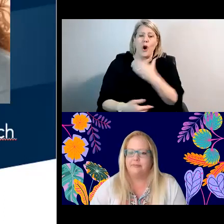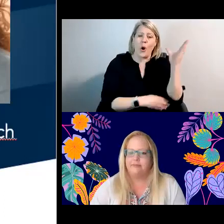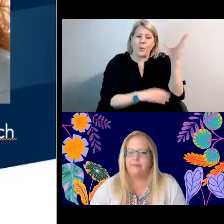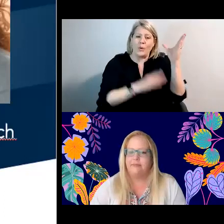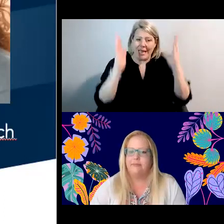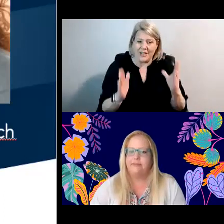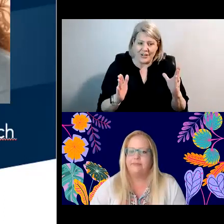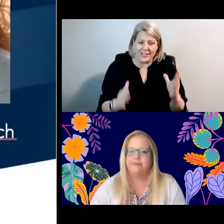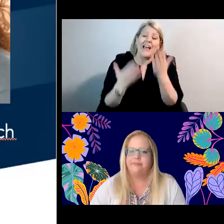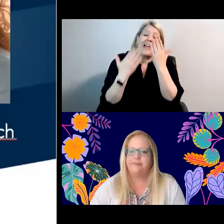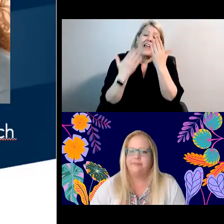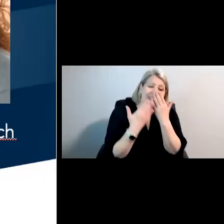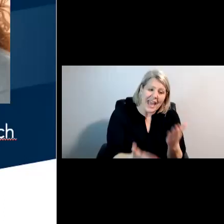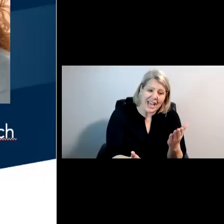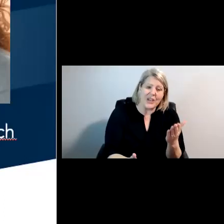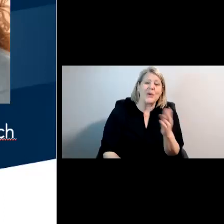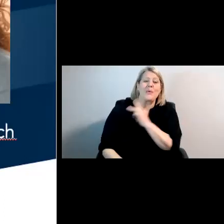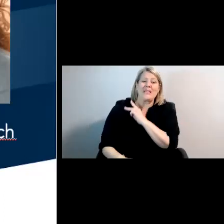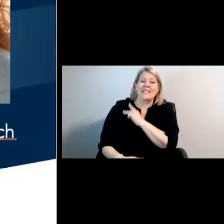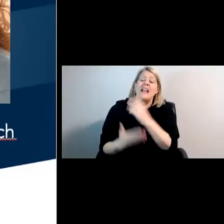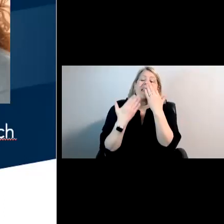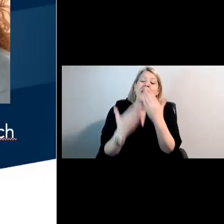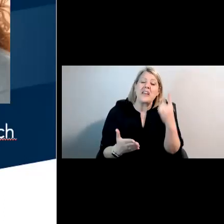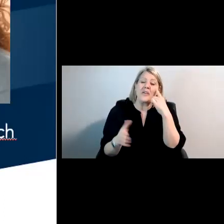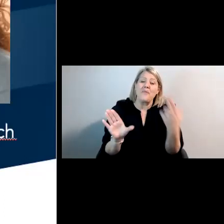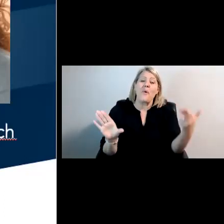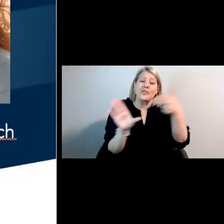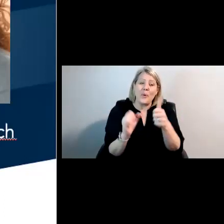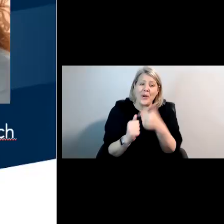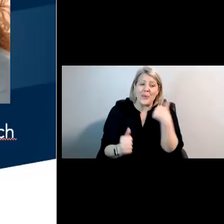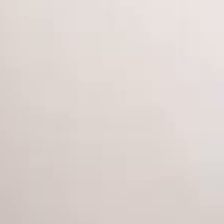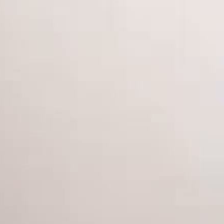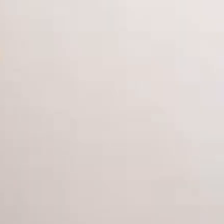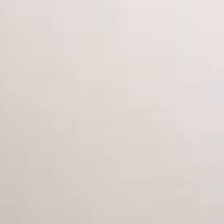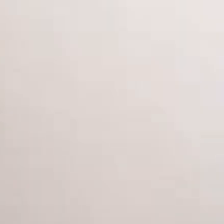Thanks, Kristin. And thank you all for joining us today. I am Laura Butler,